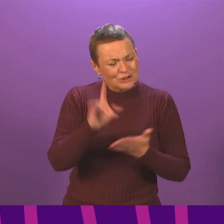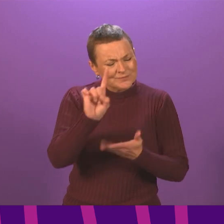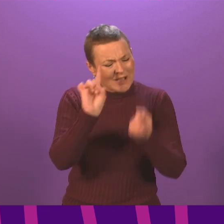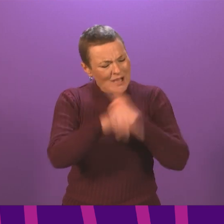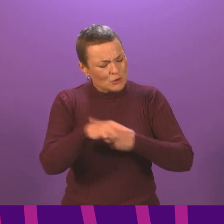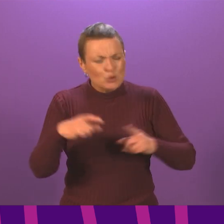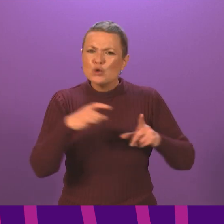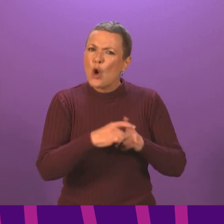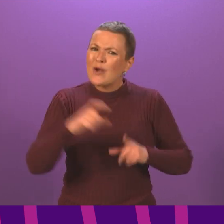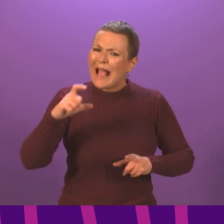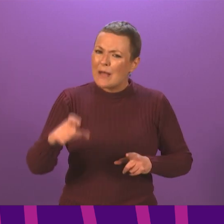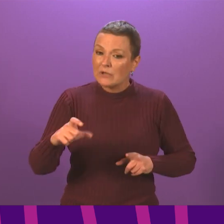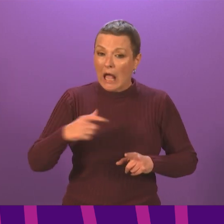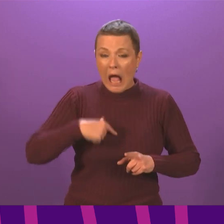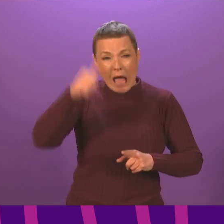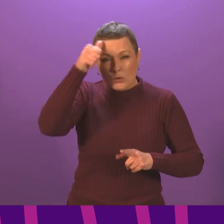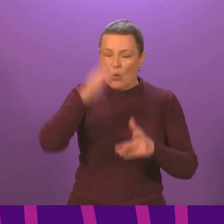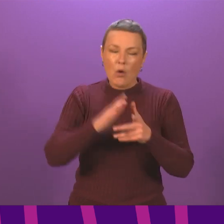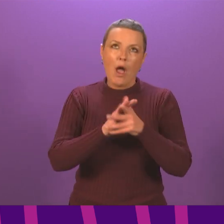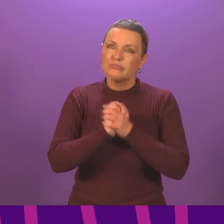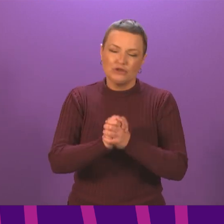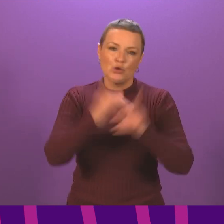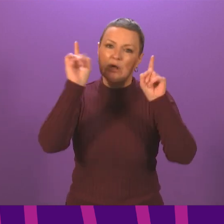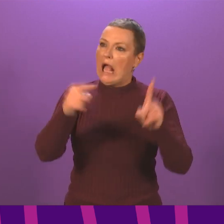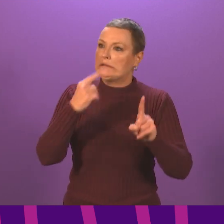secretary’s answer to Donald Cameron’s question. I appreciate that she cannot make